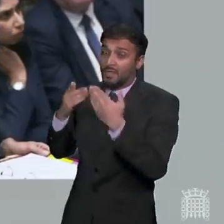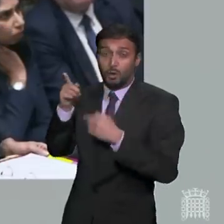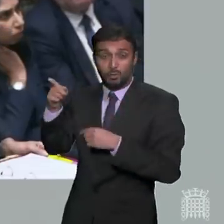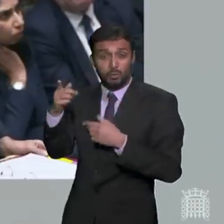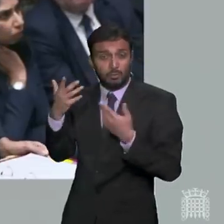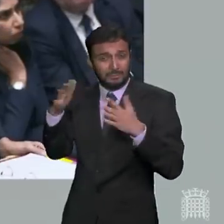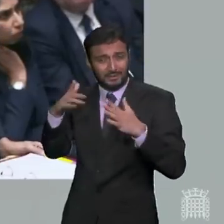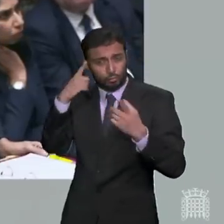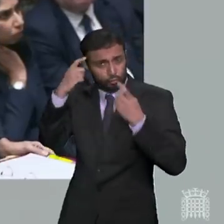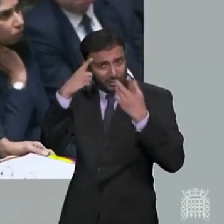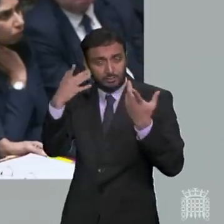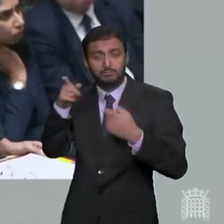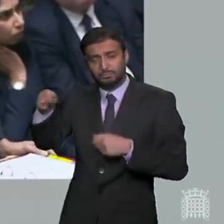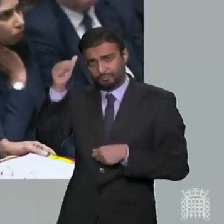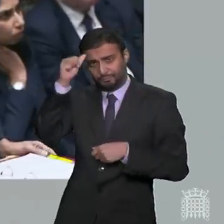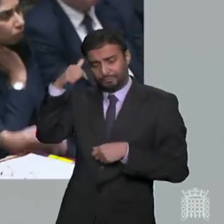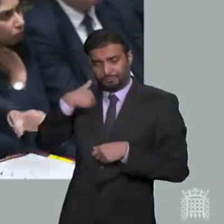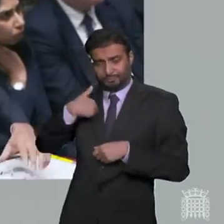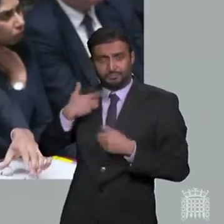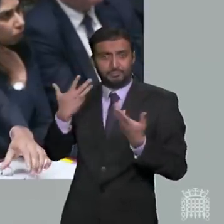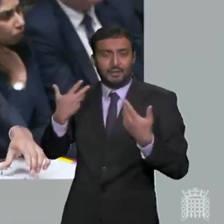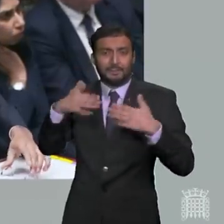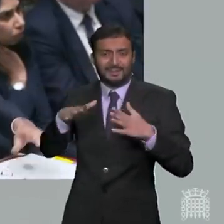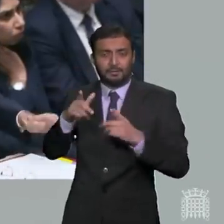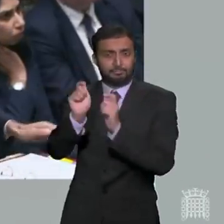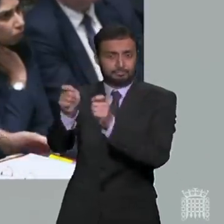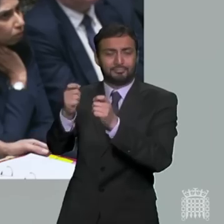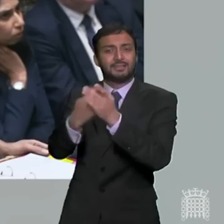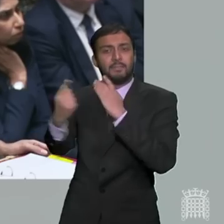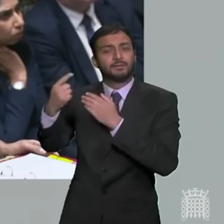As he acknowledged, I have committed to appointing an independent adviser on ministerial interests,